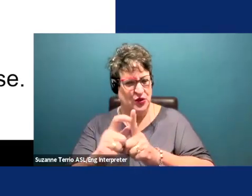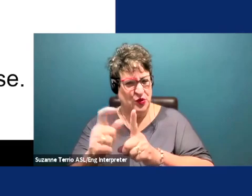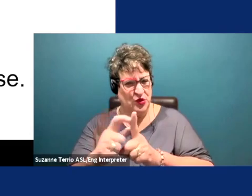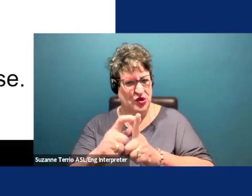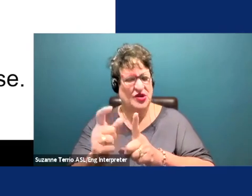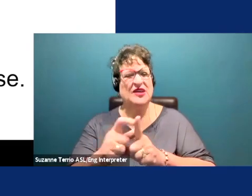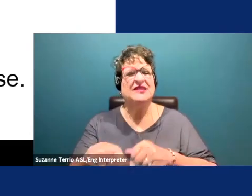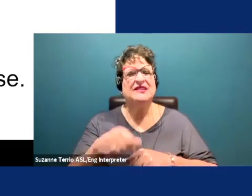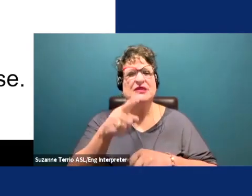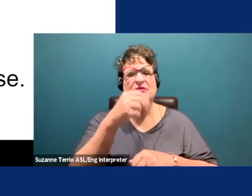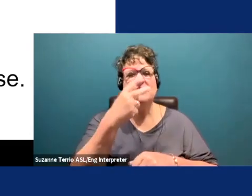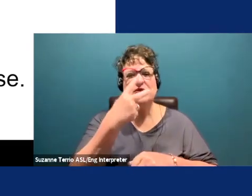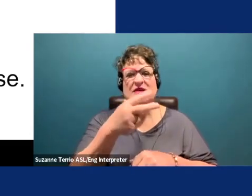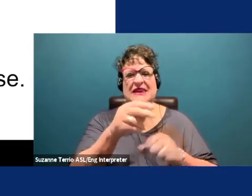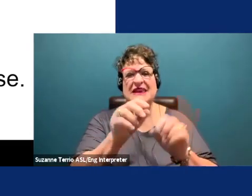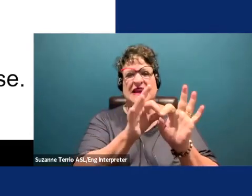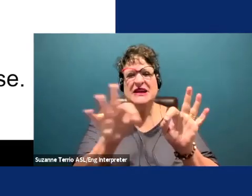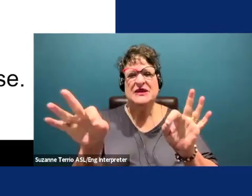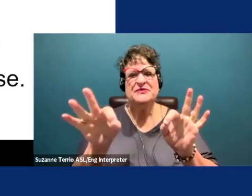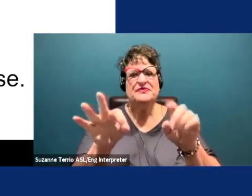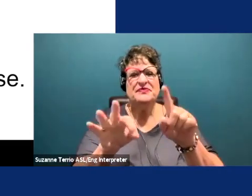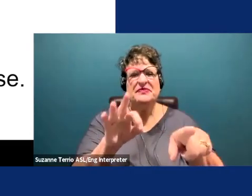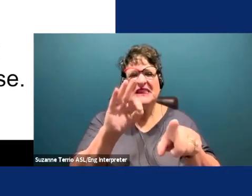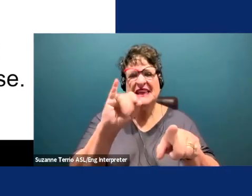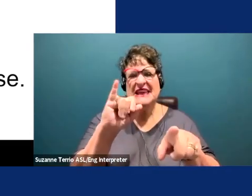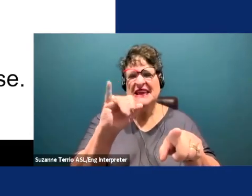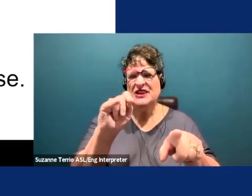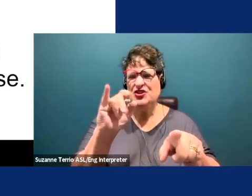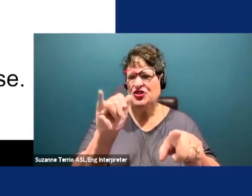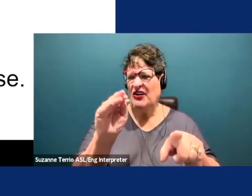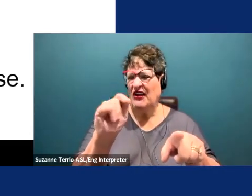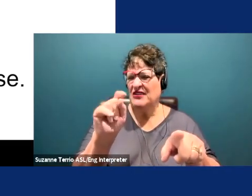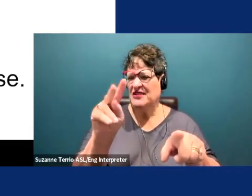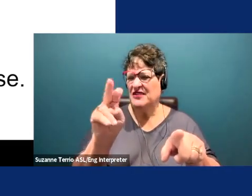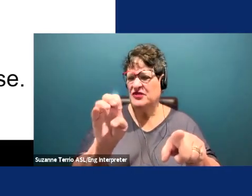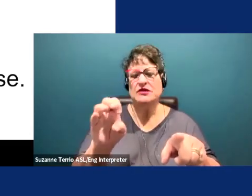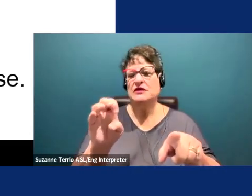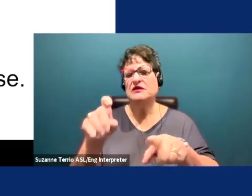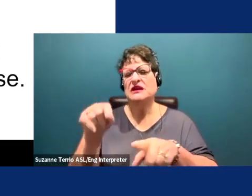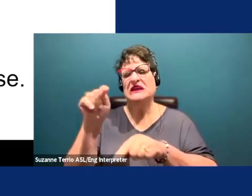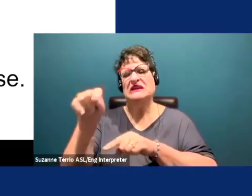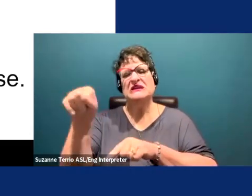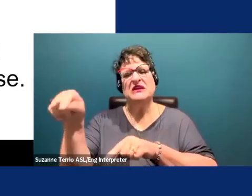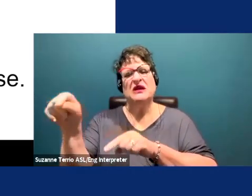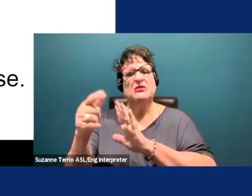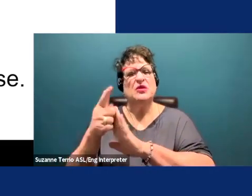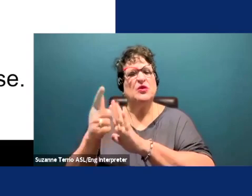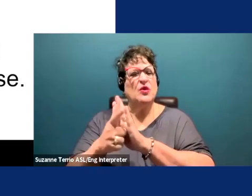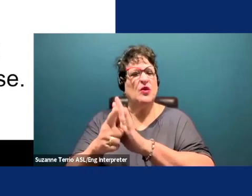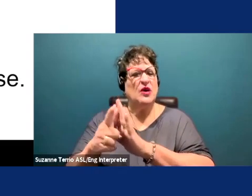what you would say is in some kinds of lawsuits, people are asking for money because something unfair happened to them.